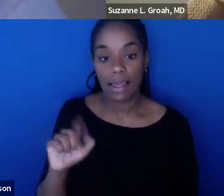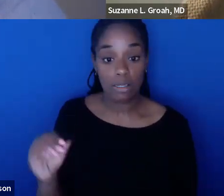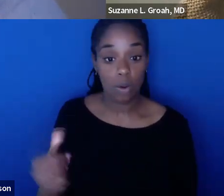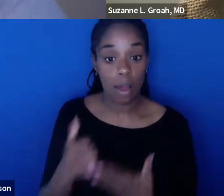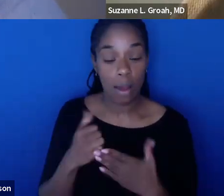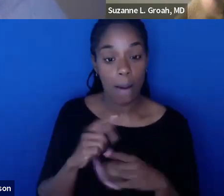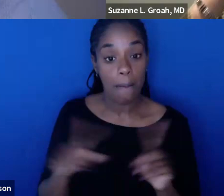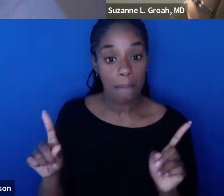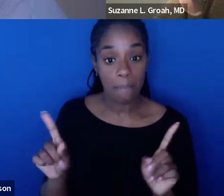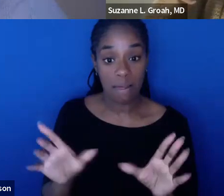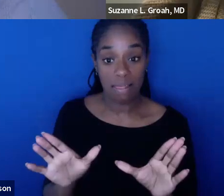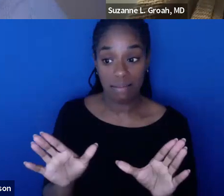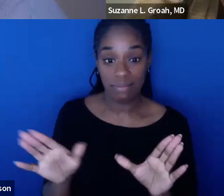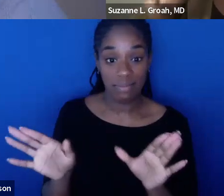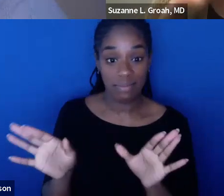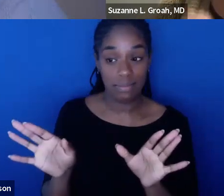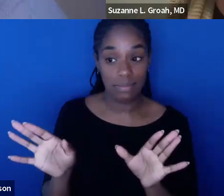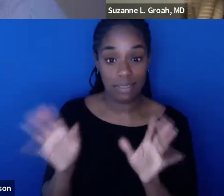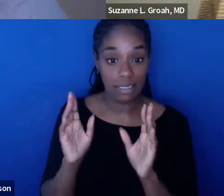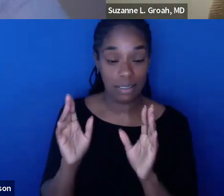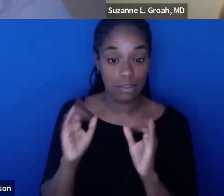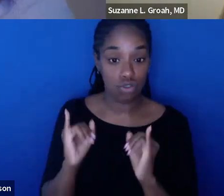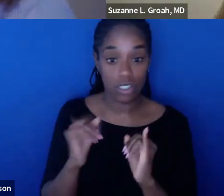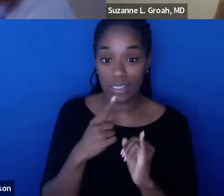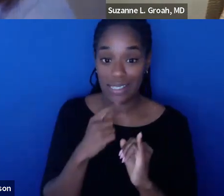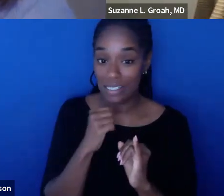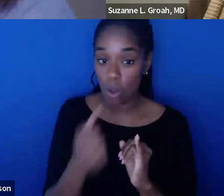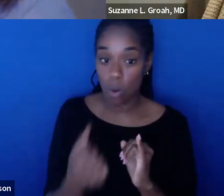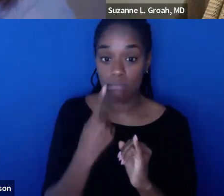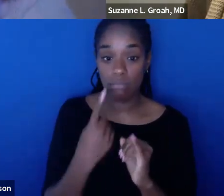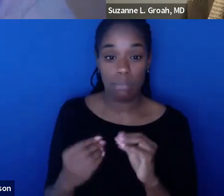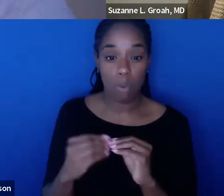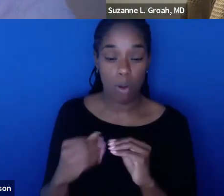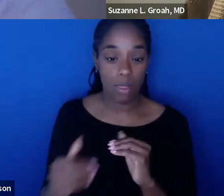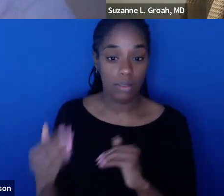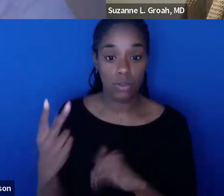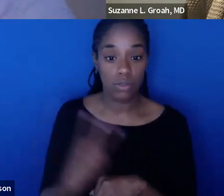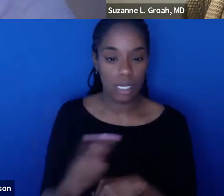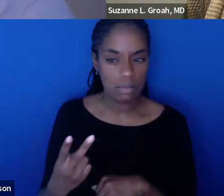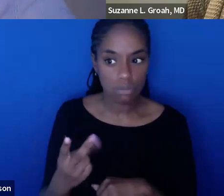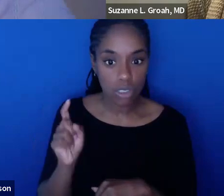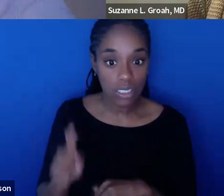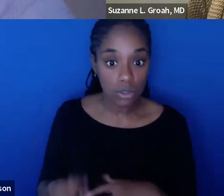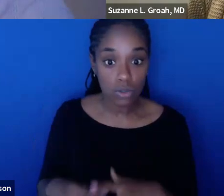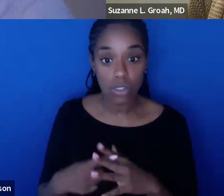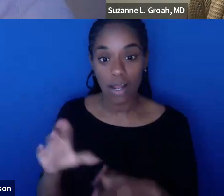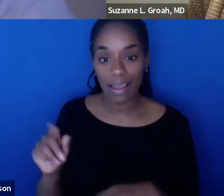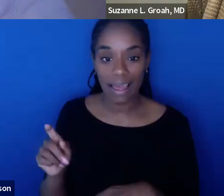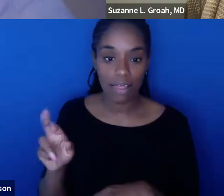take it more than two days. Do you have any suggestions? Does she need to start catheterizing? I mean, we can't give answers specifically, but